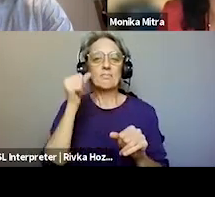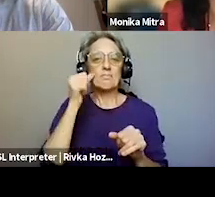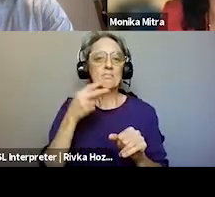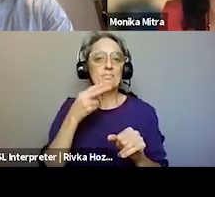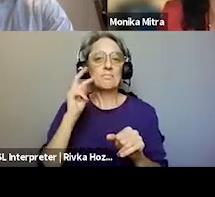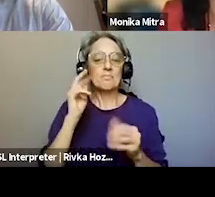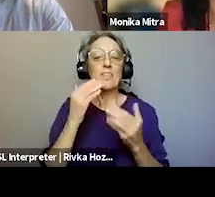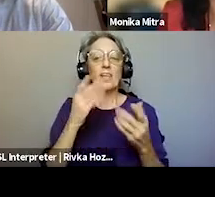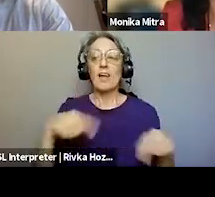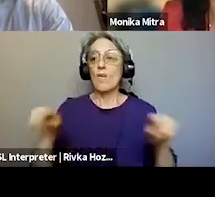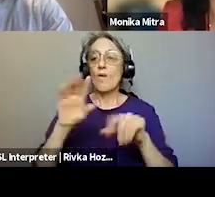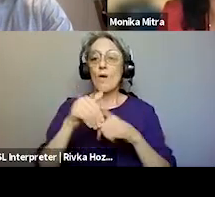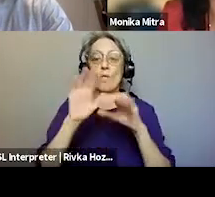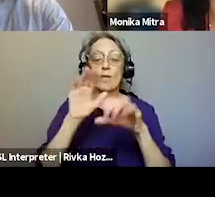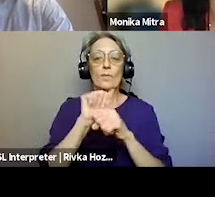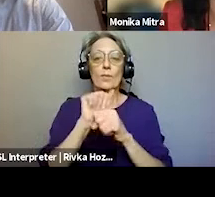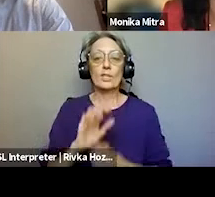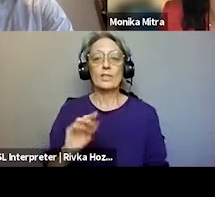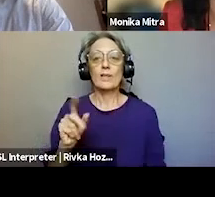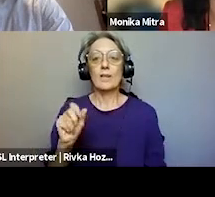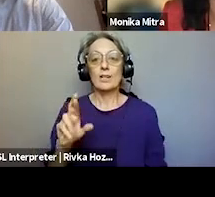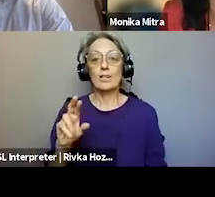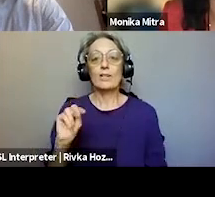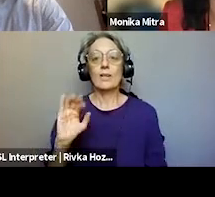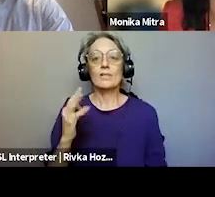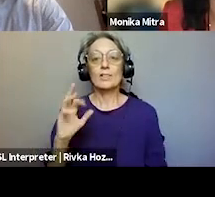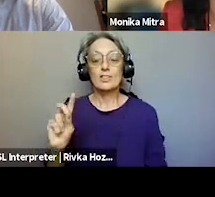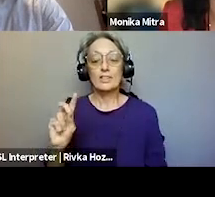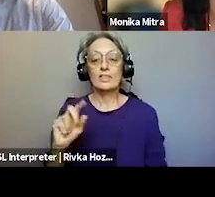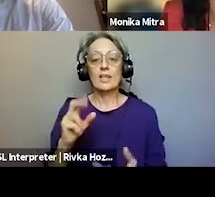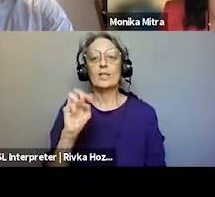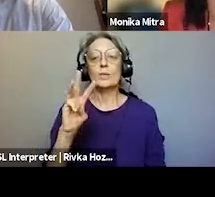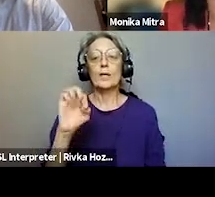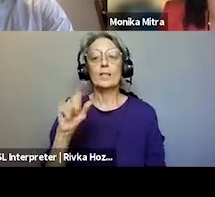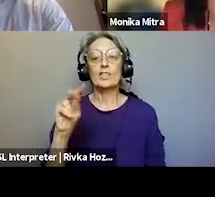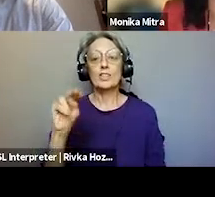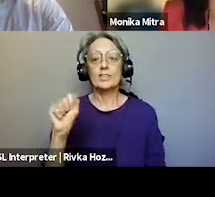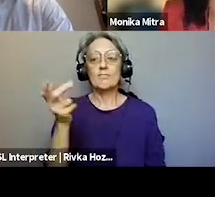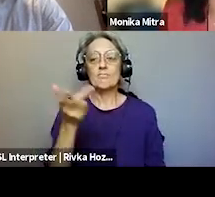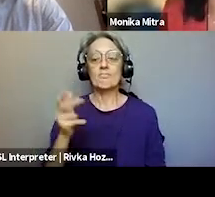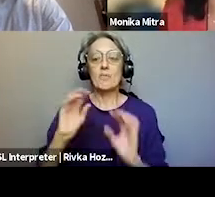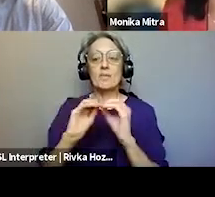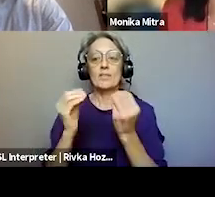at NIDILRR and NICHD and New Editions that made so many invaluable contributions to